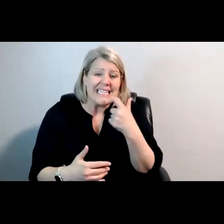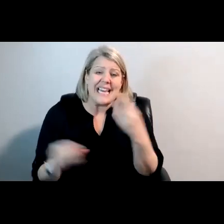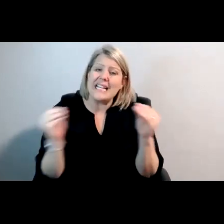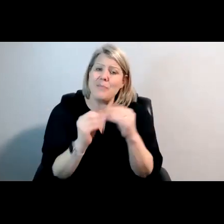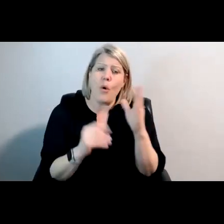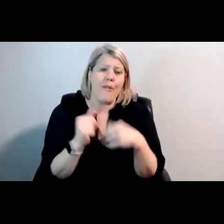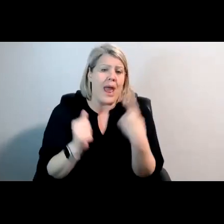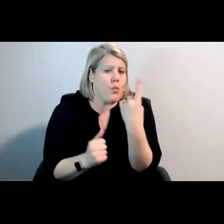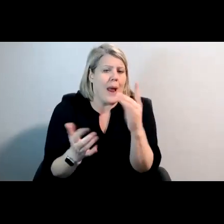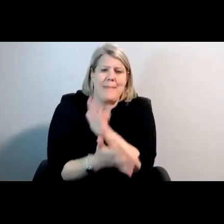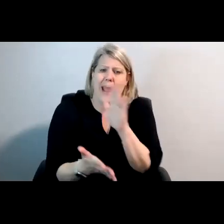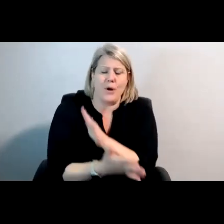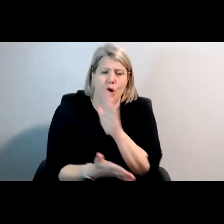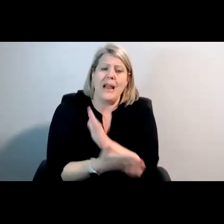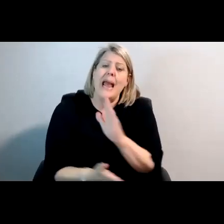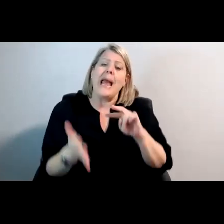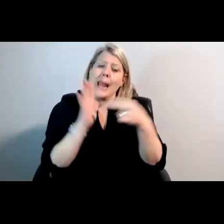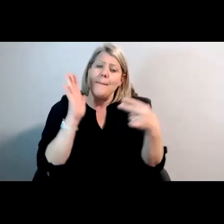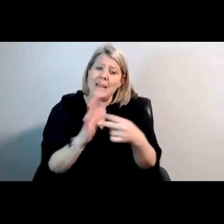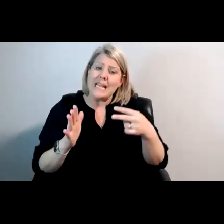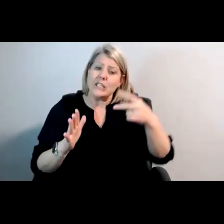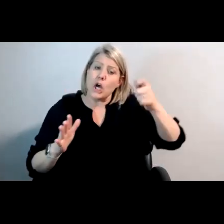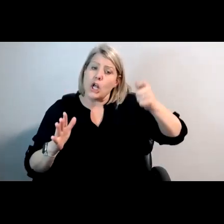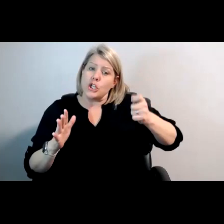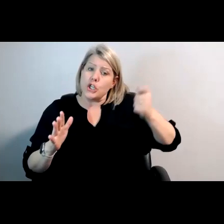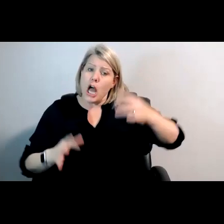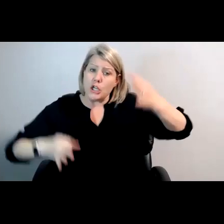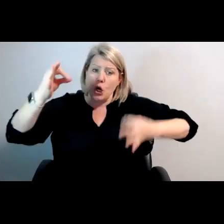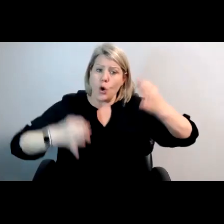It really does mean court oversight going forward. Next slide.